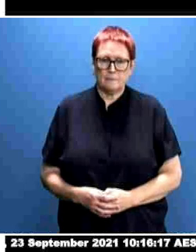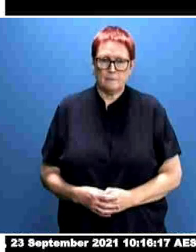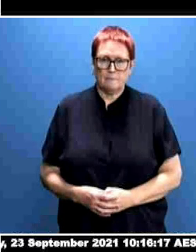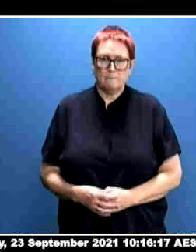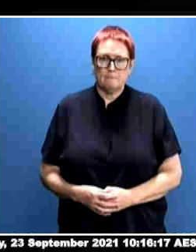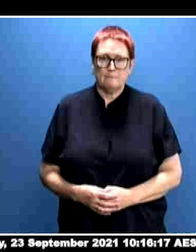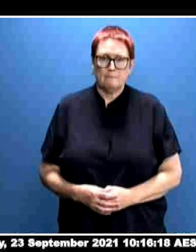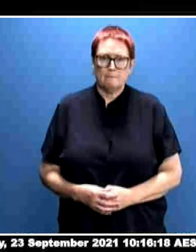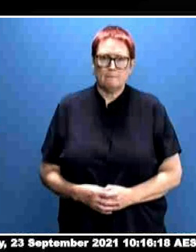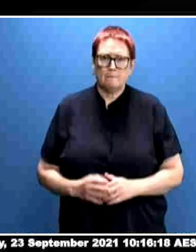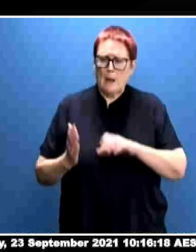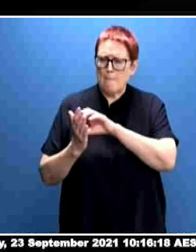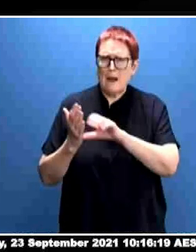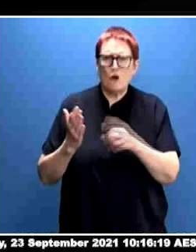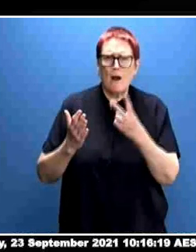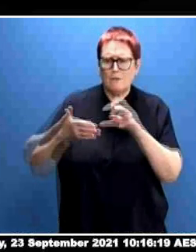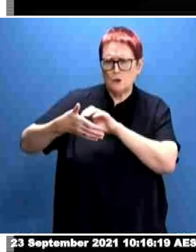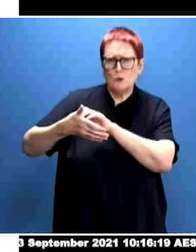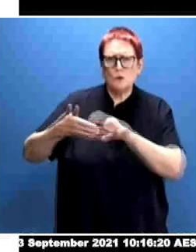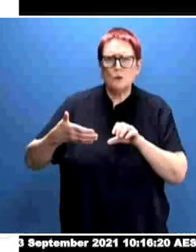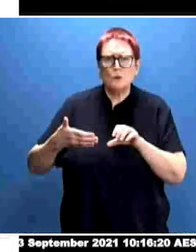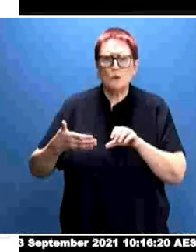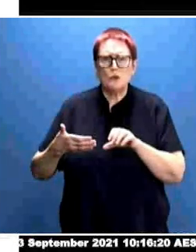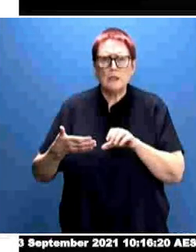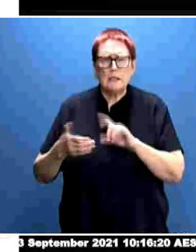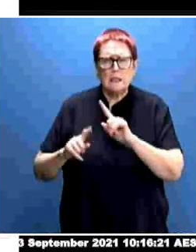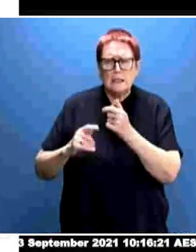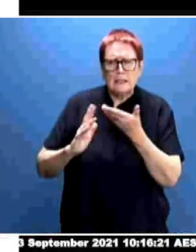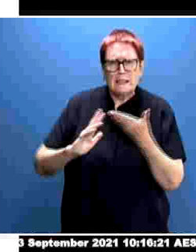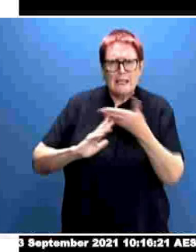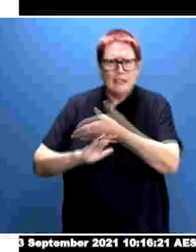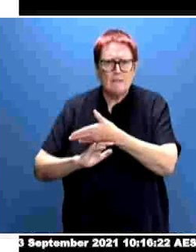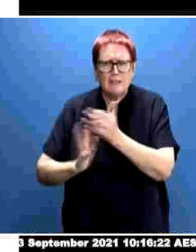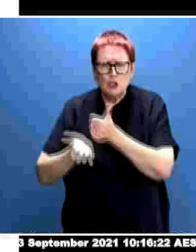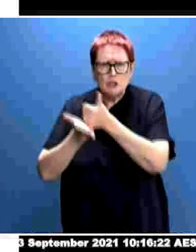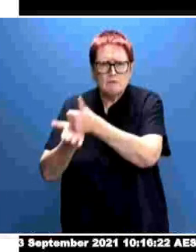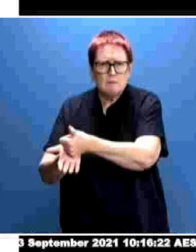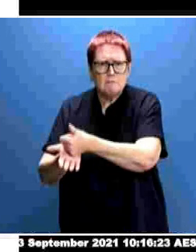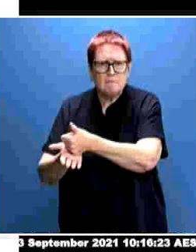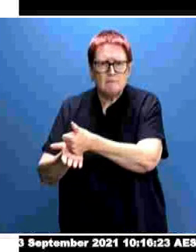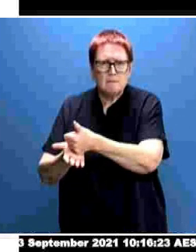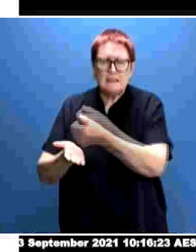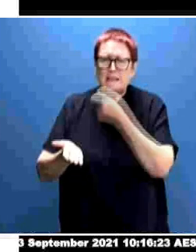in the second paragraph there, the one that commences with: Given that intervention and its outcomes is a vaguer concept,